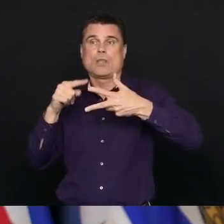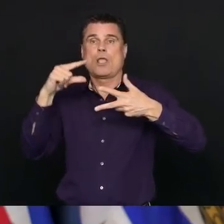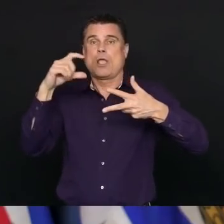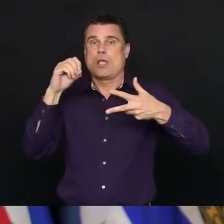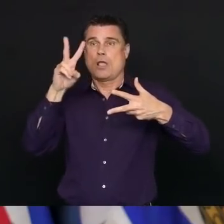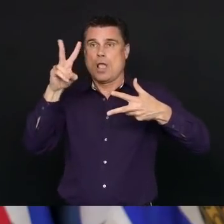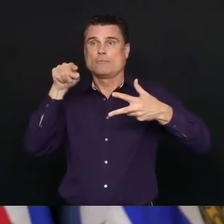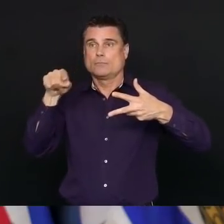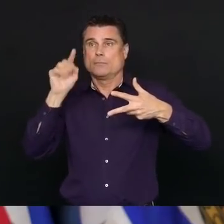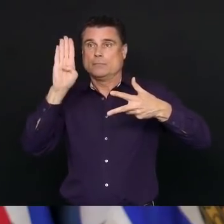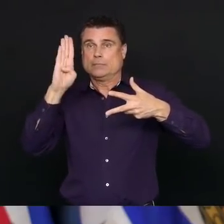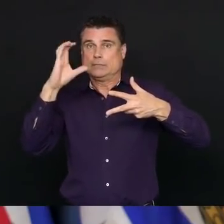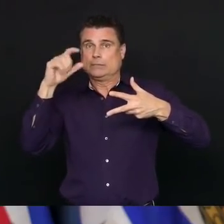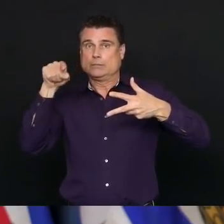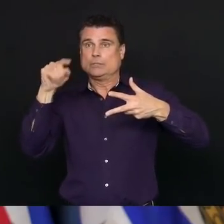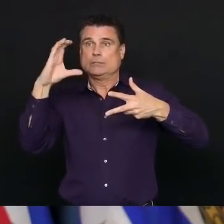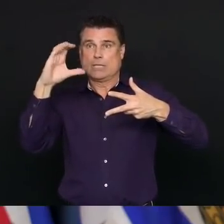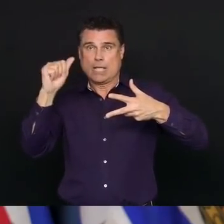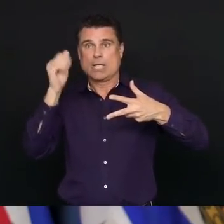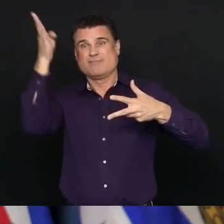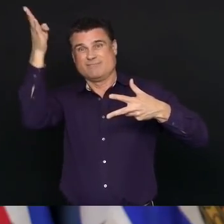provinces COVID-19 respond.